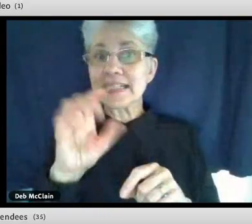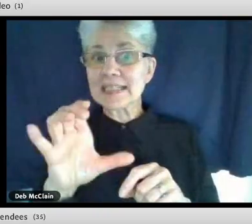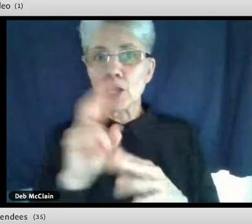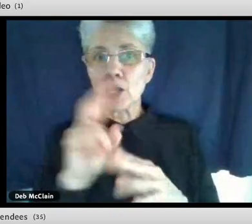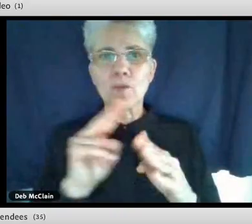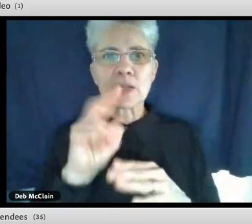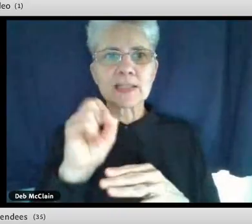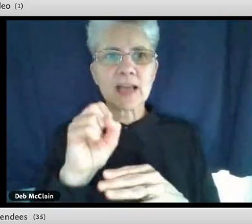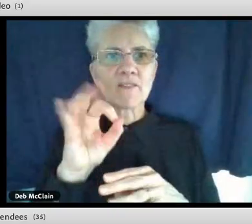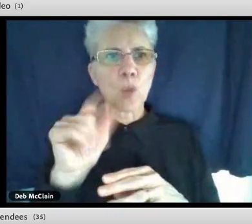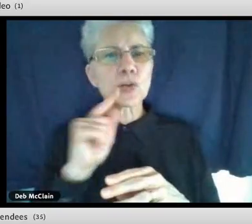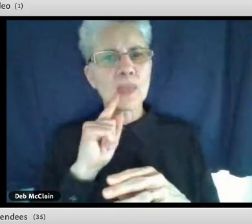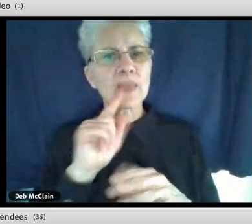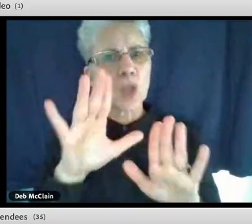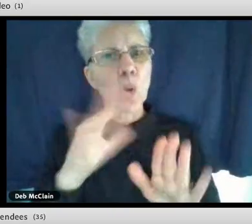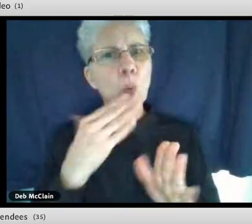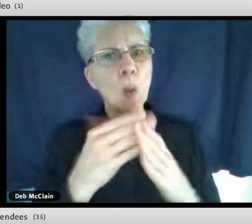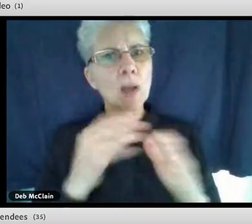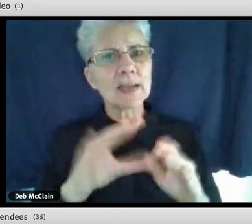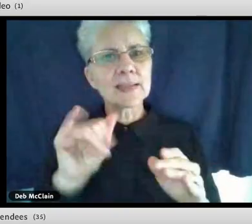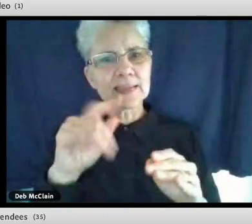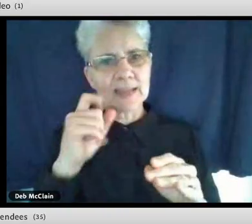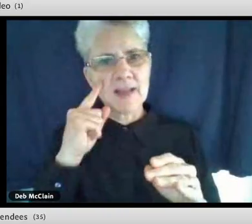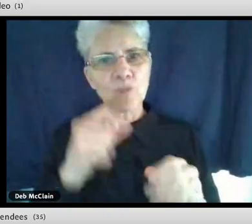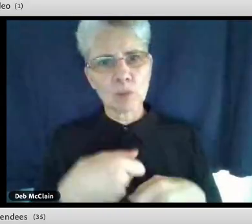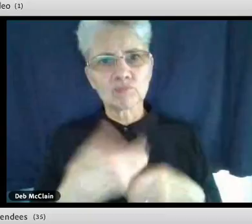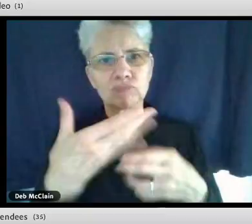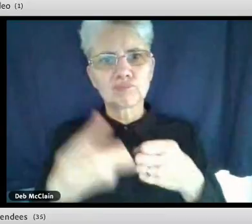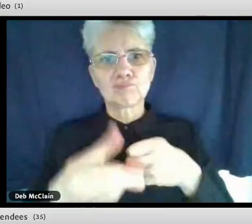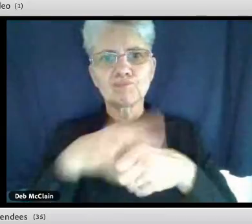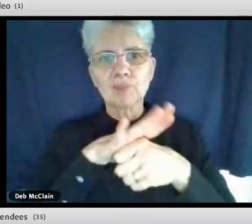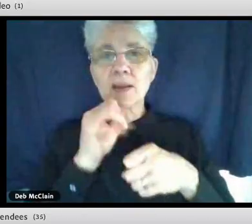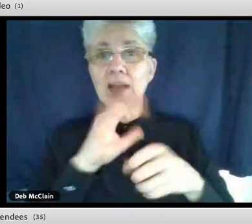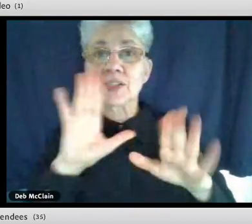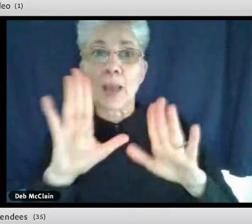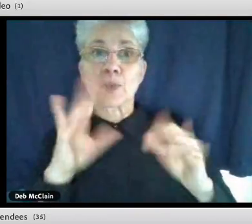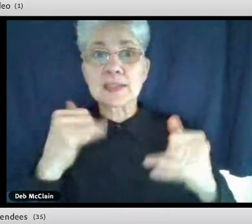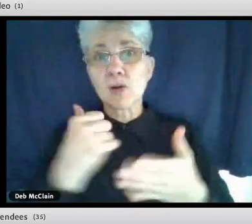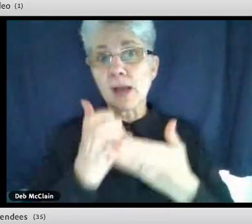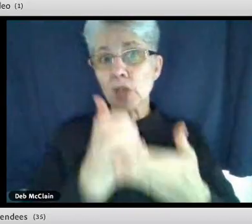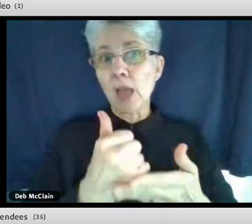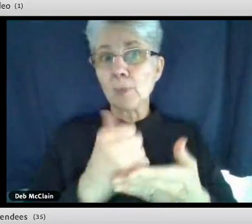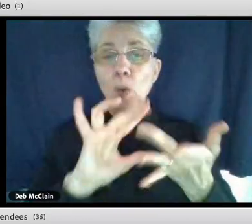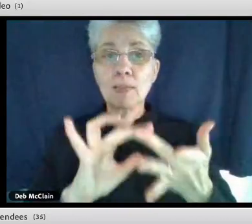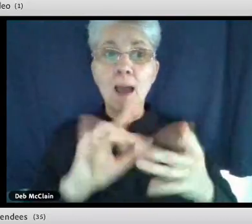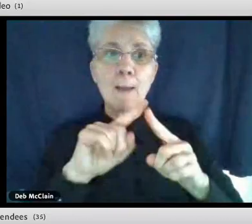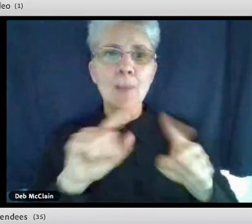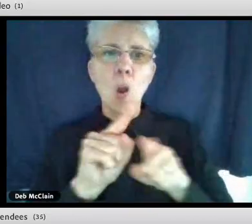the tweets from CDC, University of South Florida, so I think it's a really well-done site for the, you know, not just, "Hey.